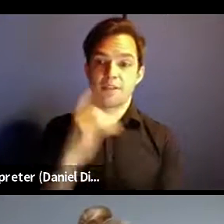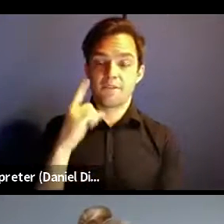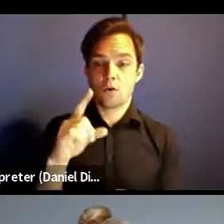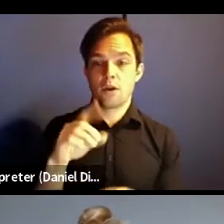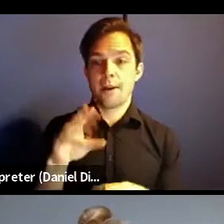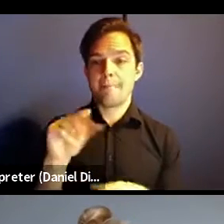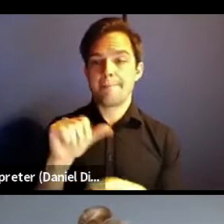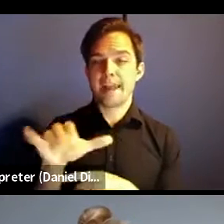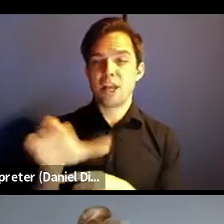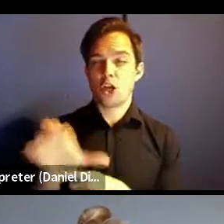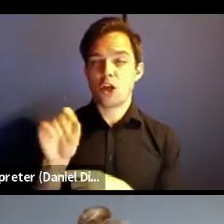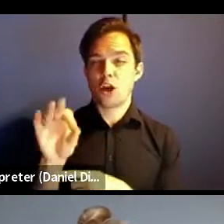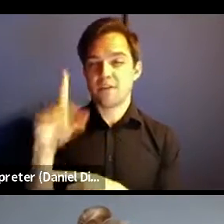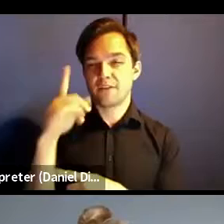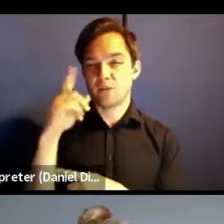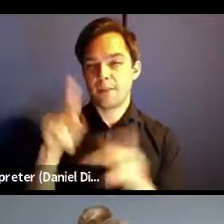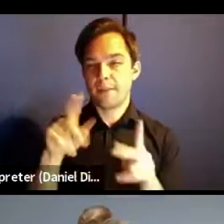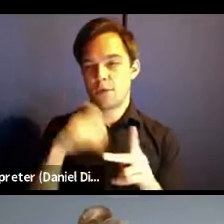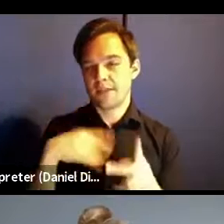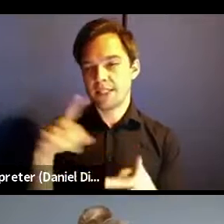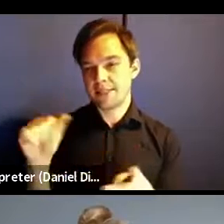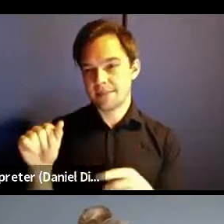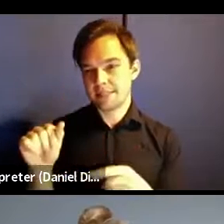for people with disabilities at the city of Chicago.